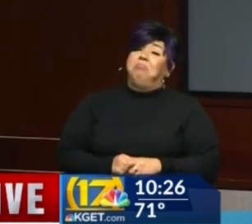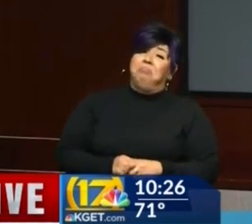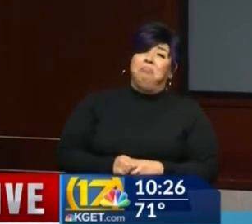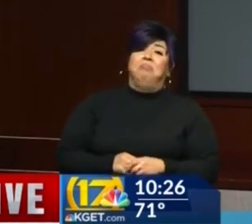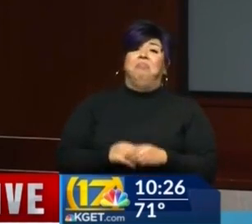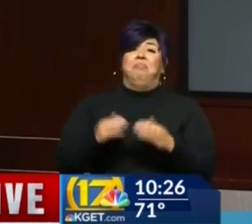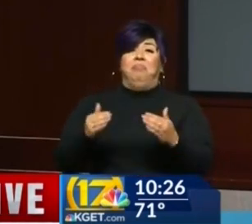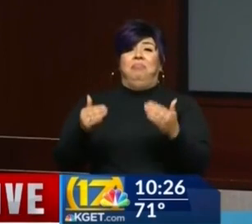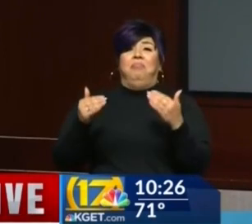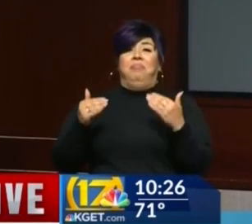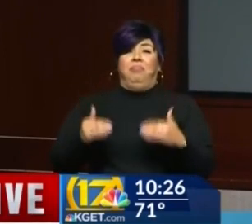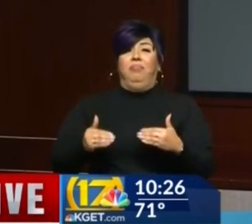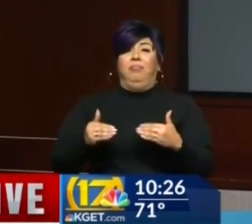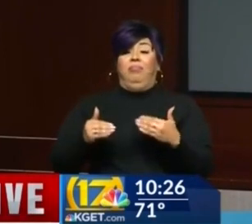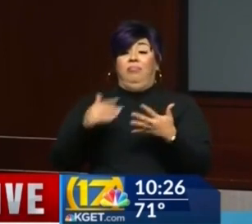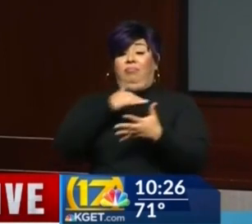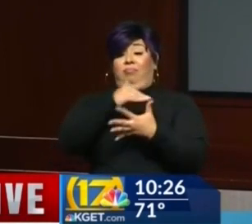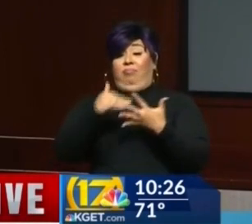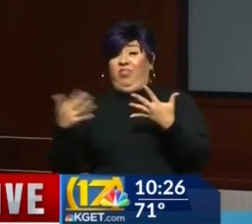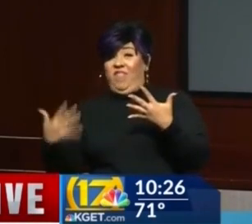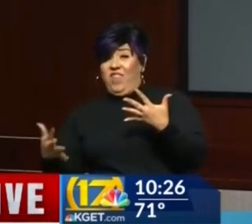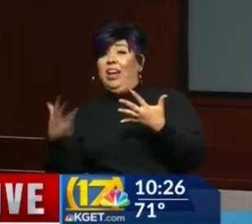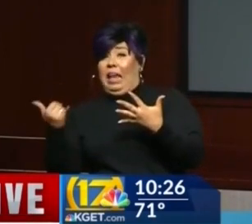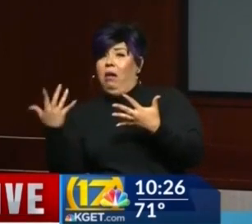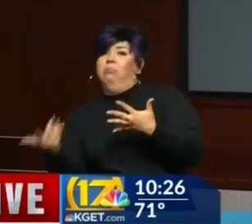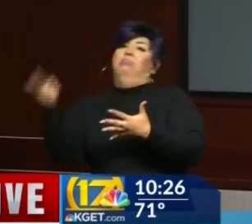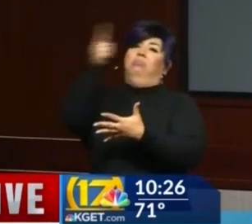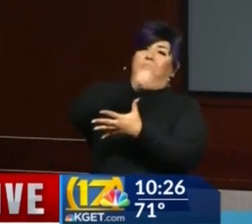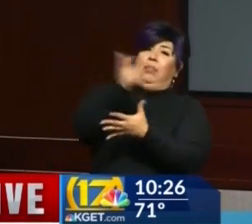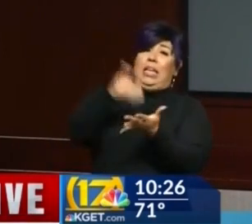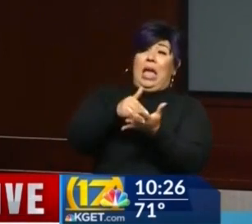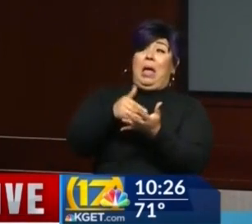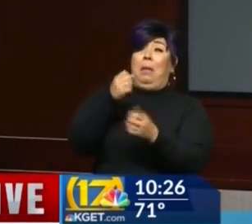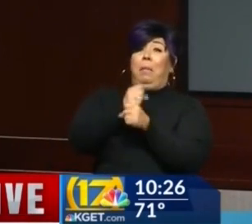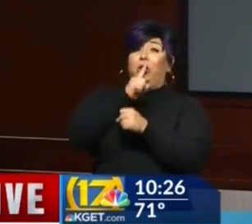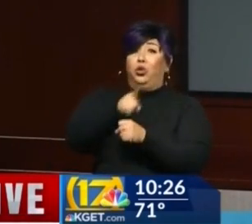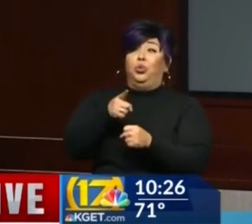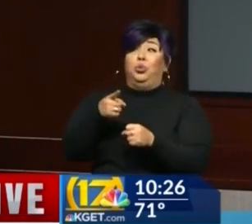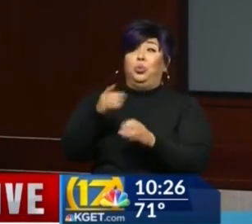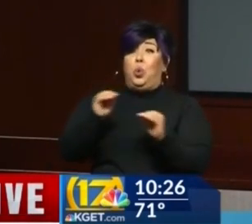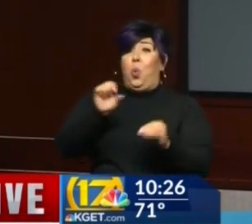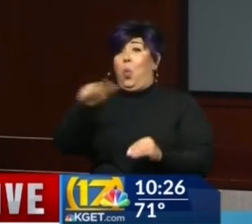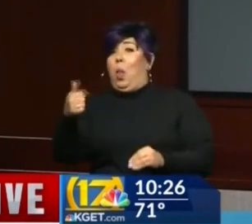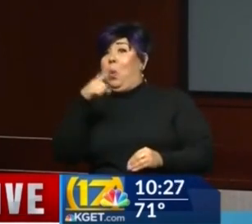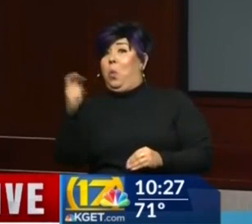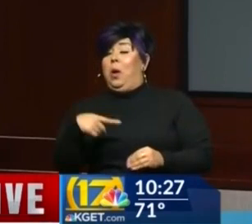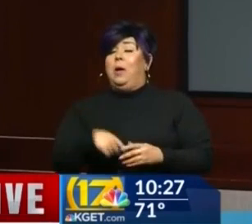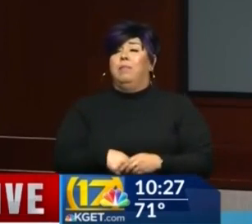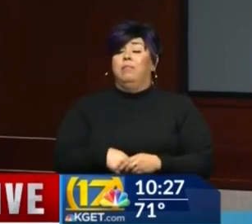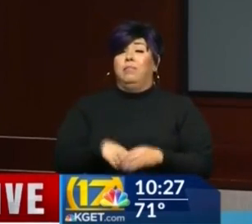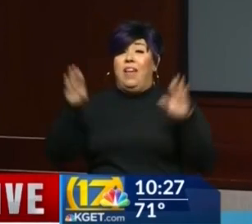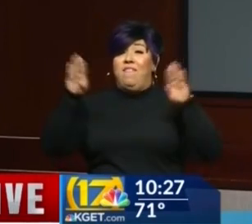ON THE LINE. OKAY.